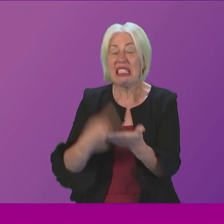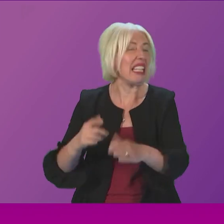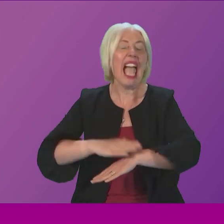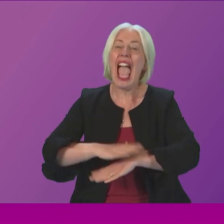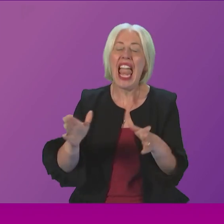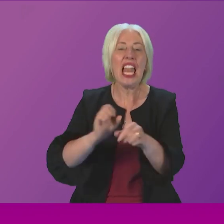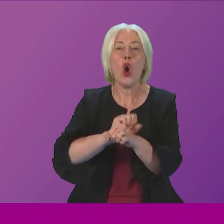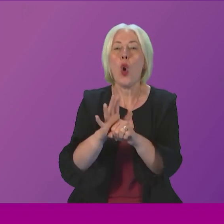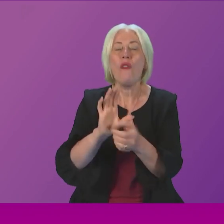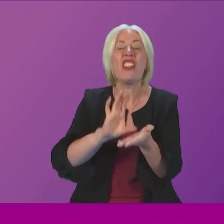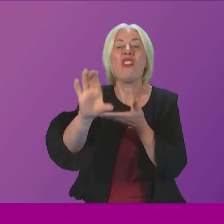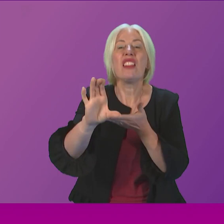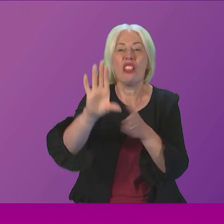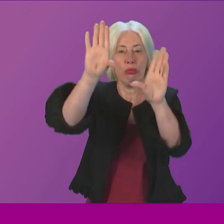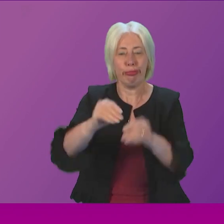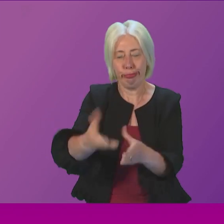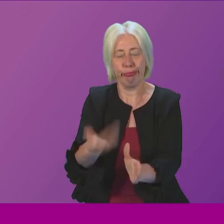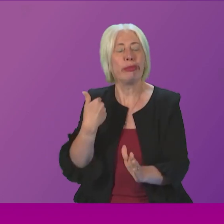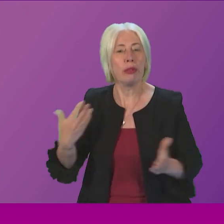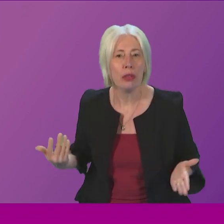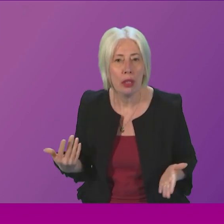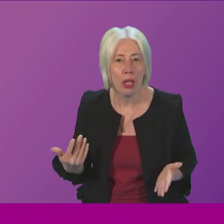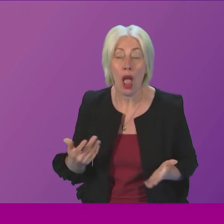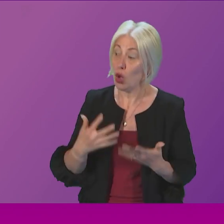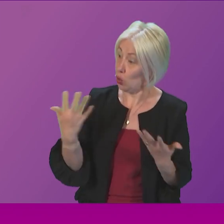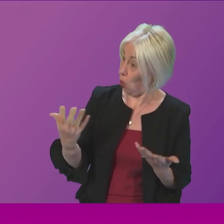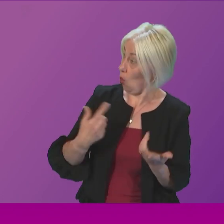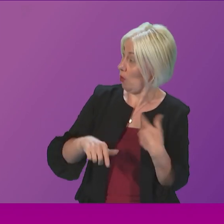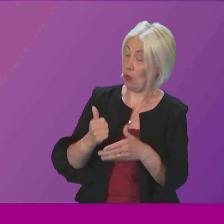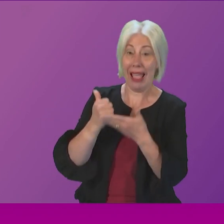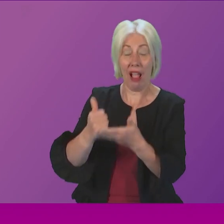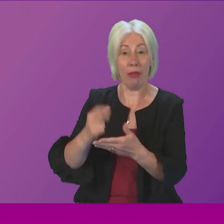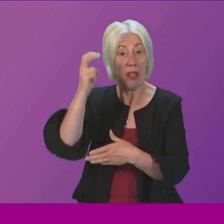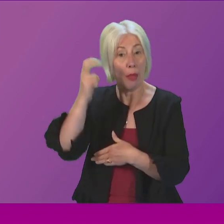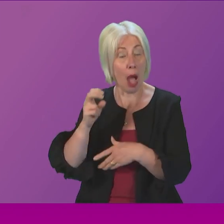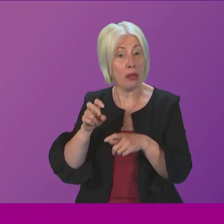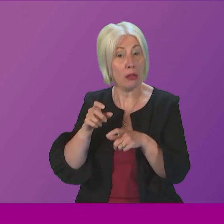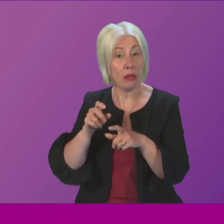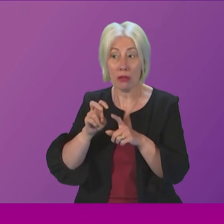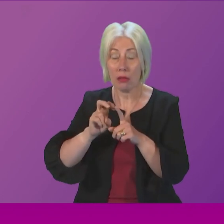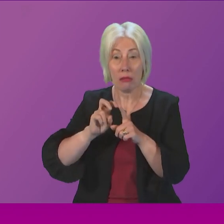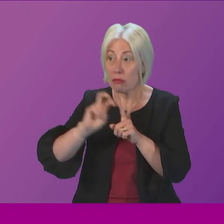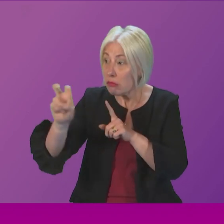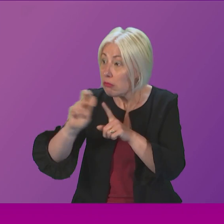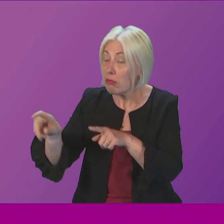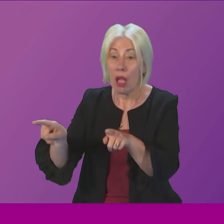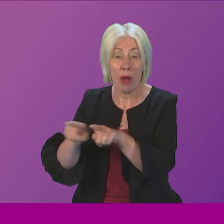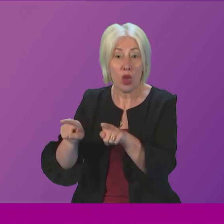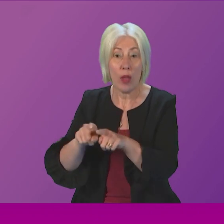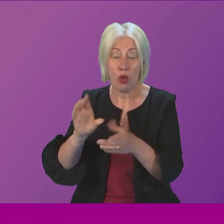We have a good record not only of helping the bus industry but of investing in public